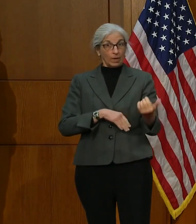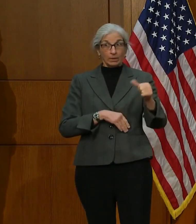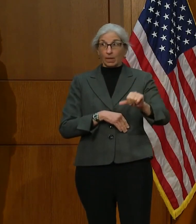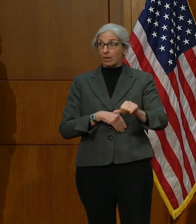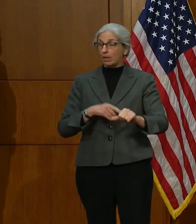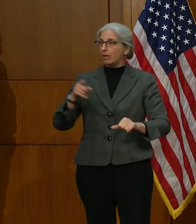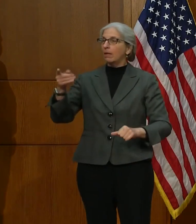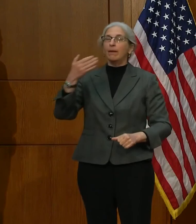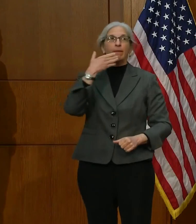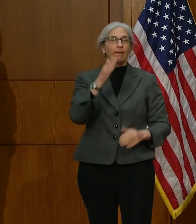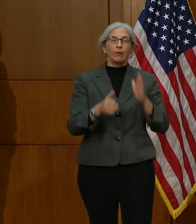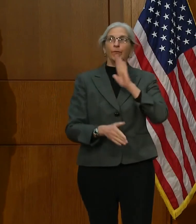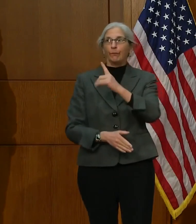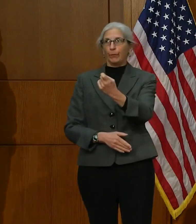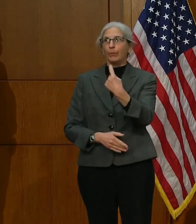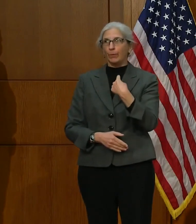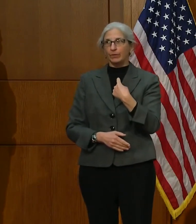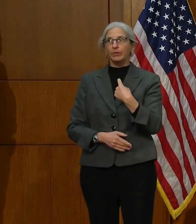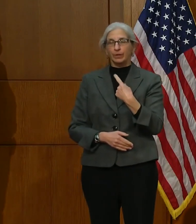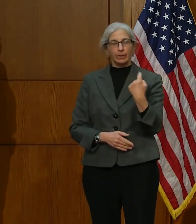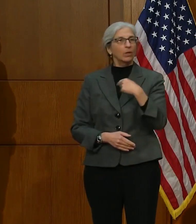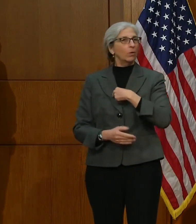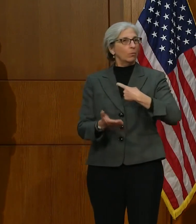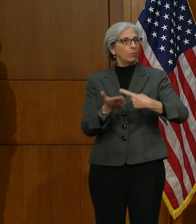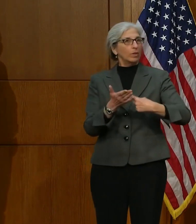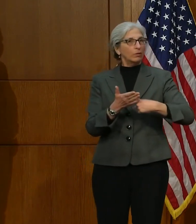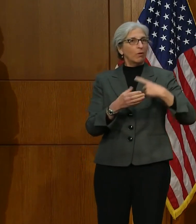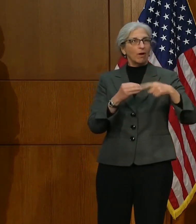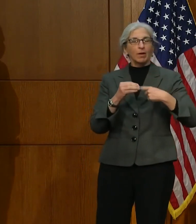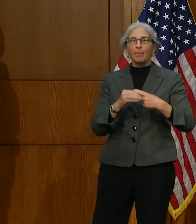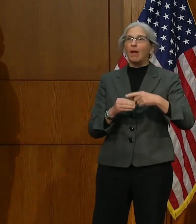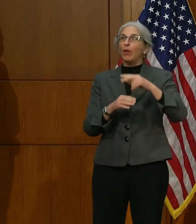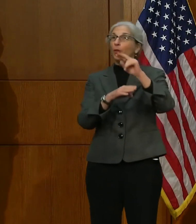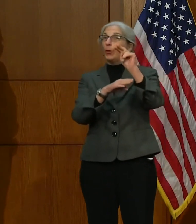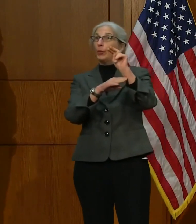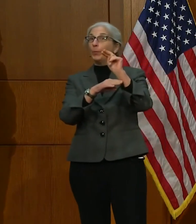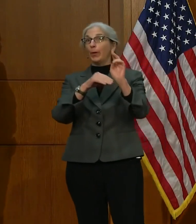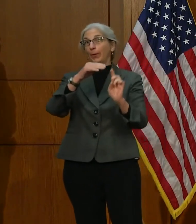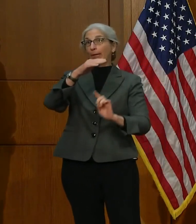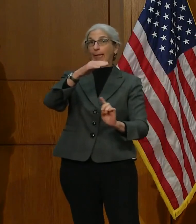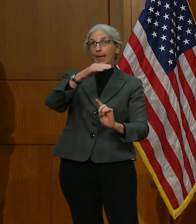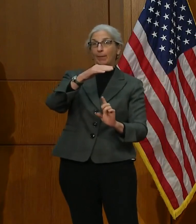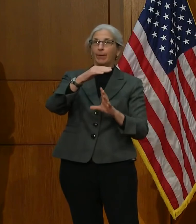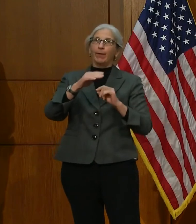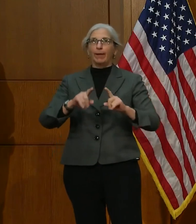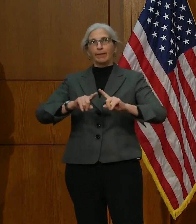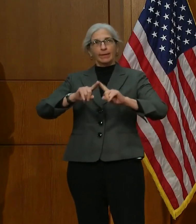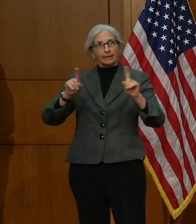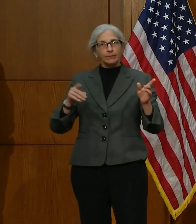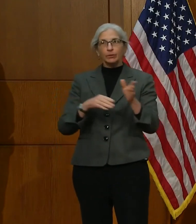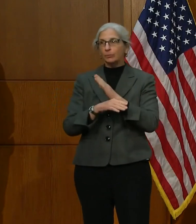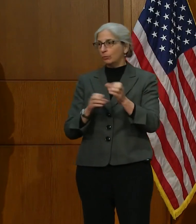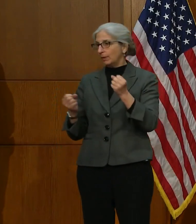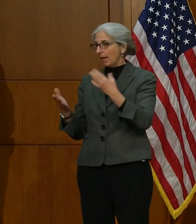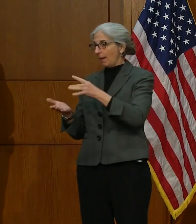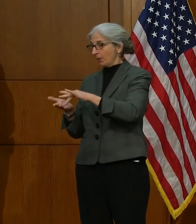AND ARE YOU STILL CONFIDENT THAT NONE CONTRA WASTE? YEAH. THANK YOU FOR THAT QUESTION, AND I THINK THEY WAY TALK A LOT